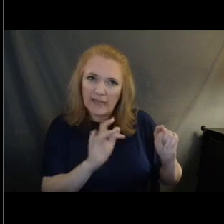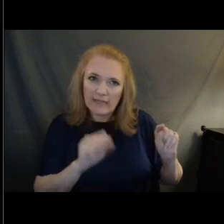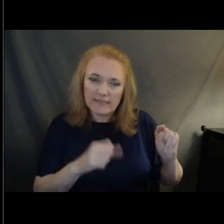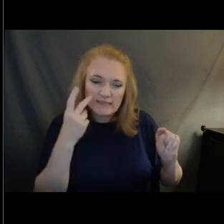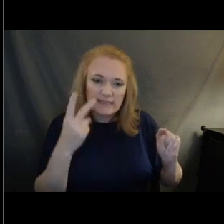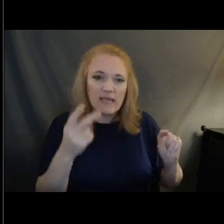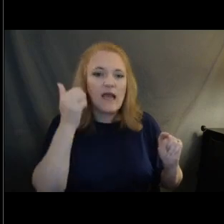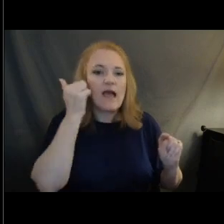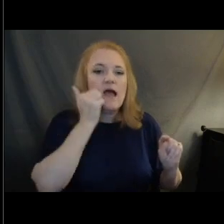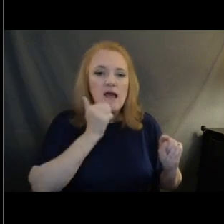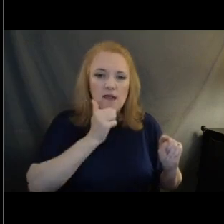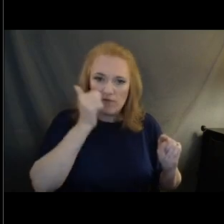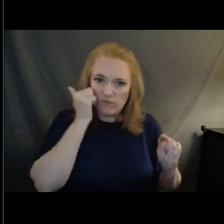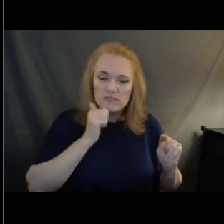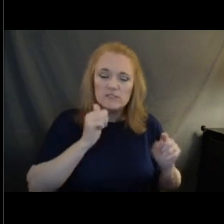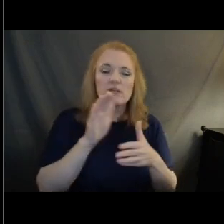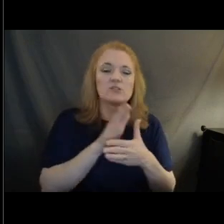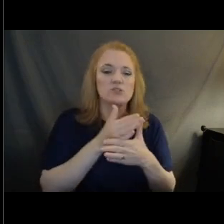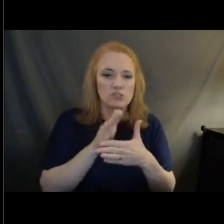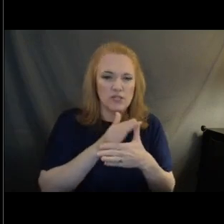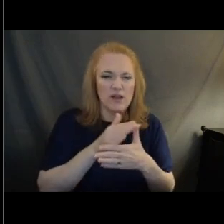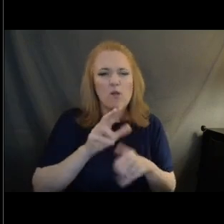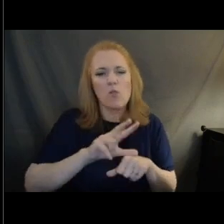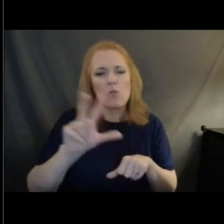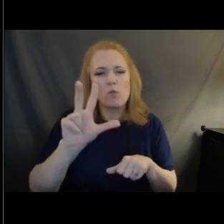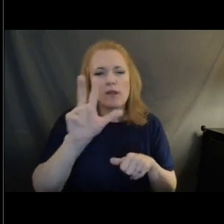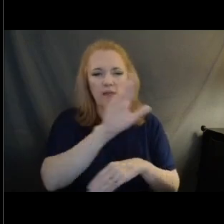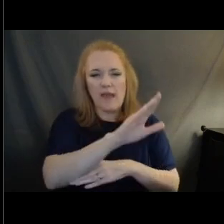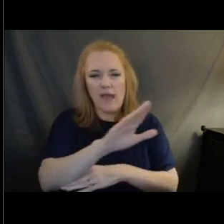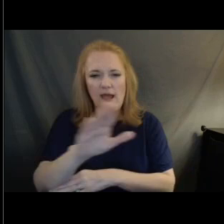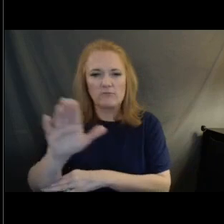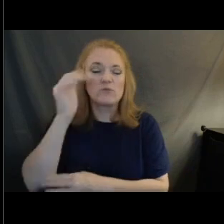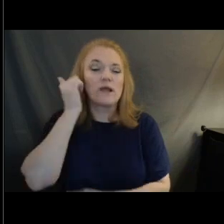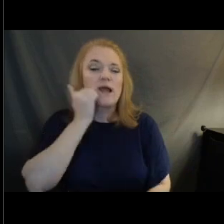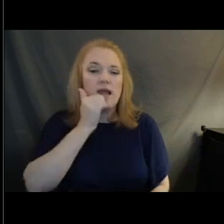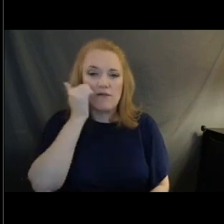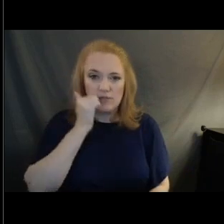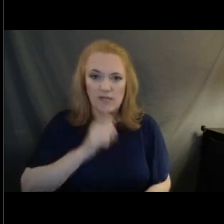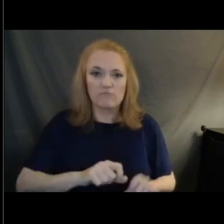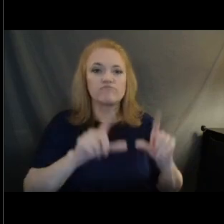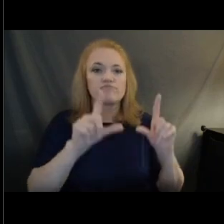Monday through Friday, at approximately 3 PM and we have both static images, as shown on the right,